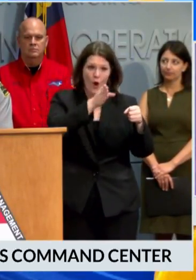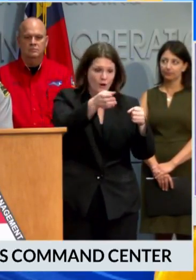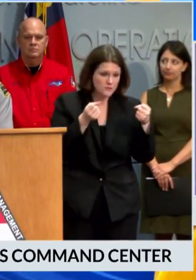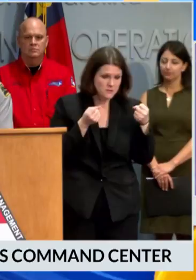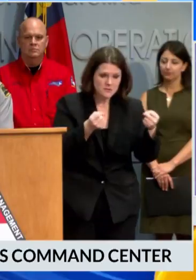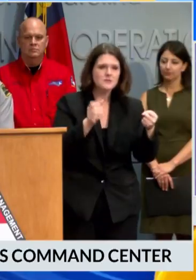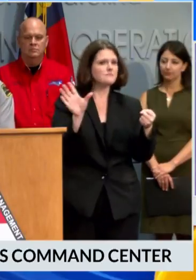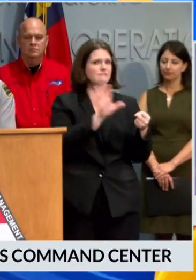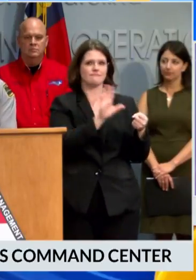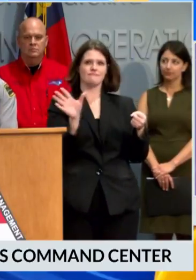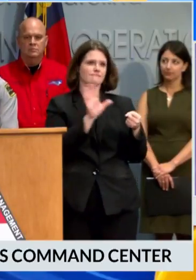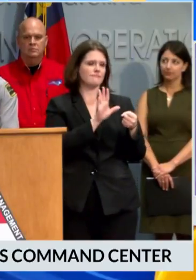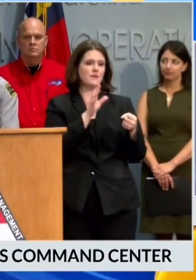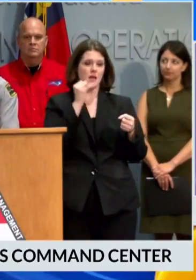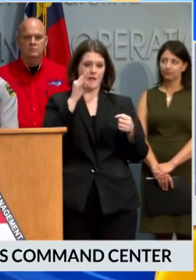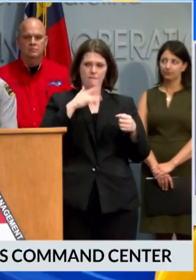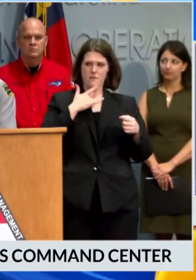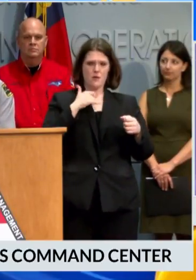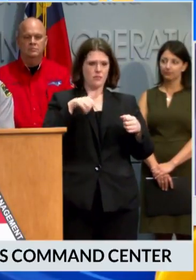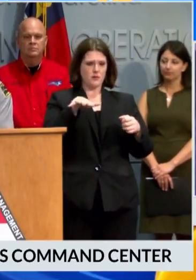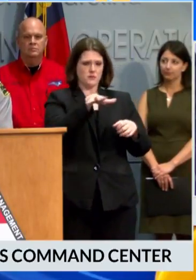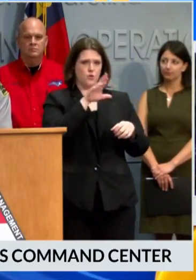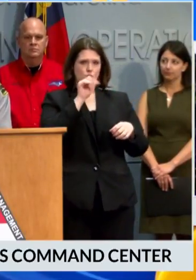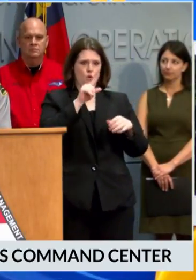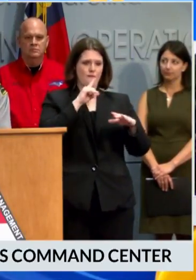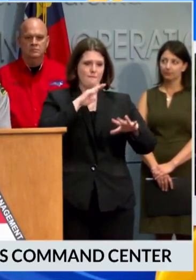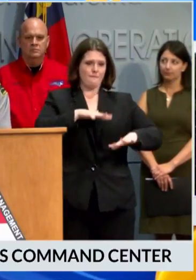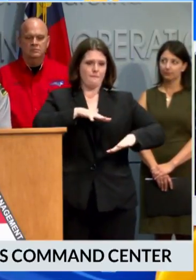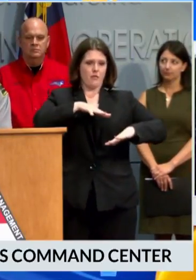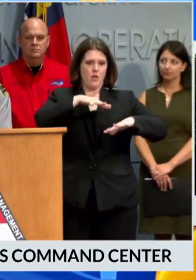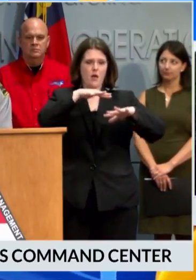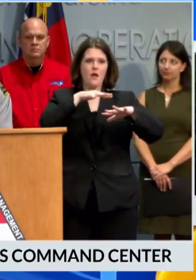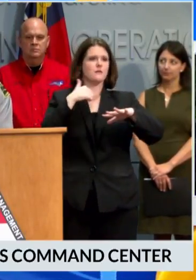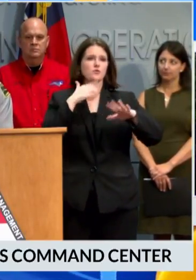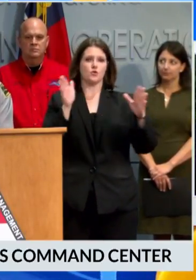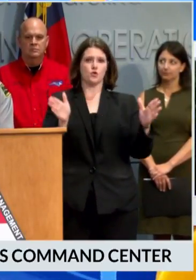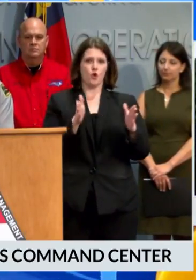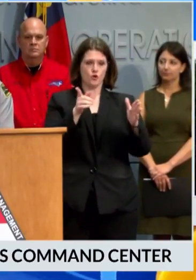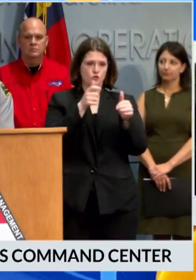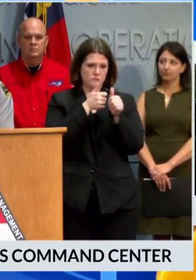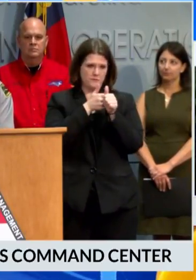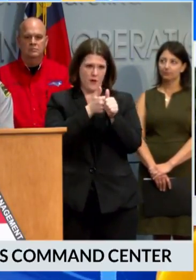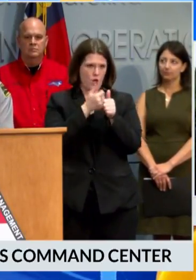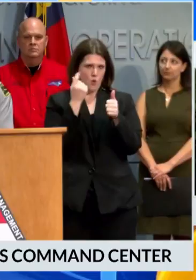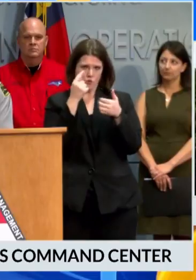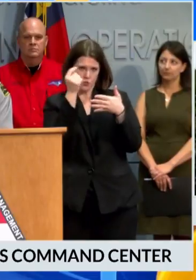WE CONTINUE TO URGE MOTORISTS DO NOT TRY AND CROSS FLOODED ROADWAYS.